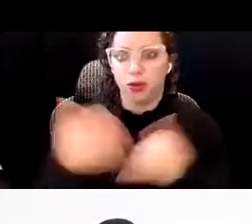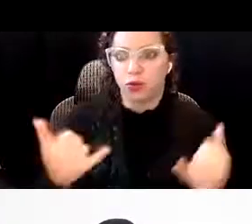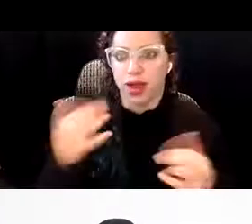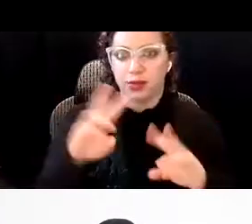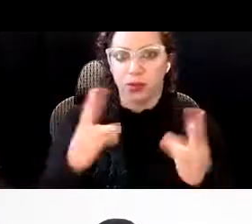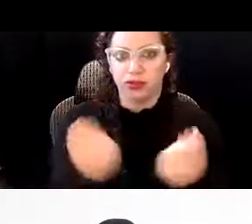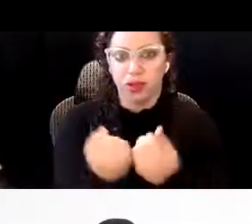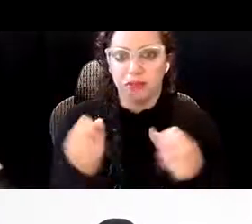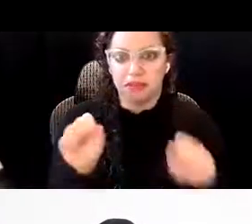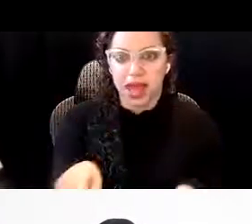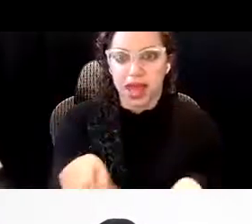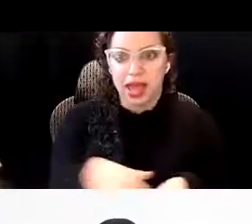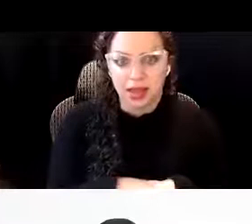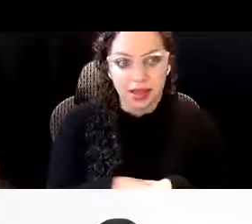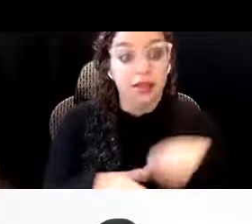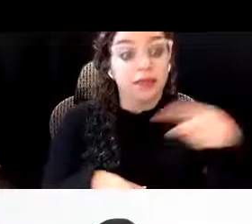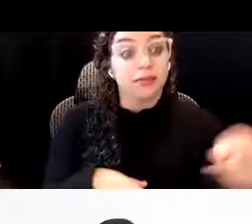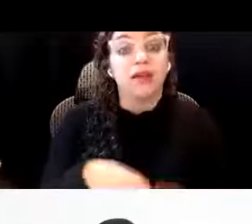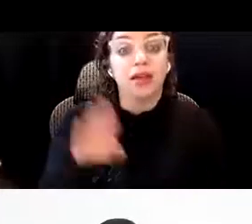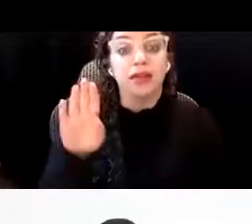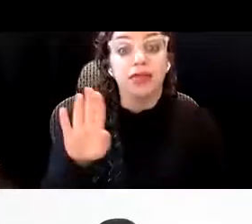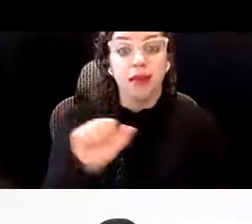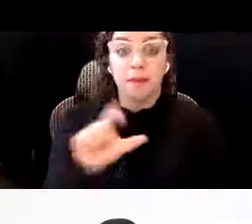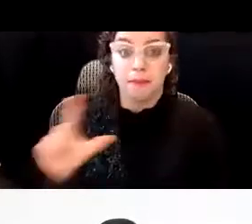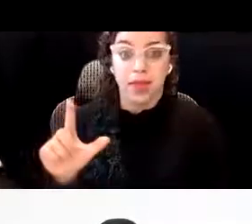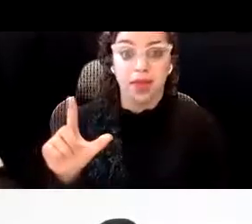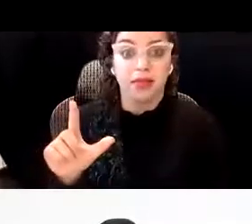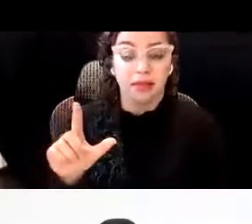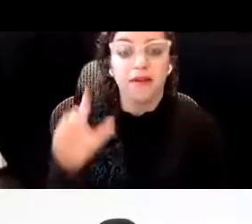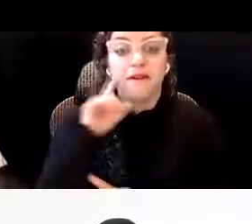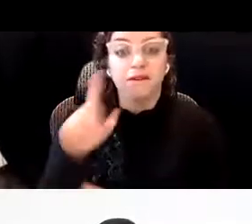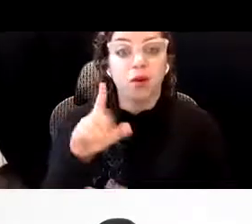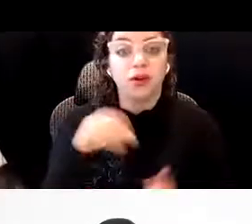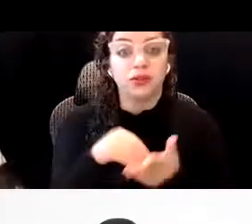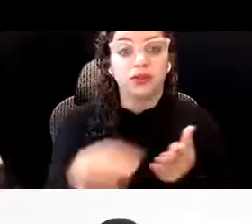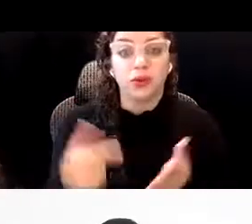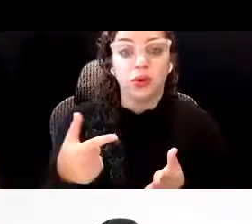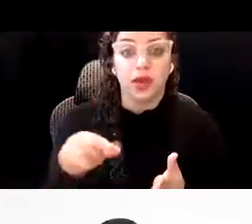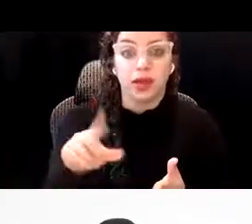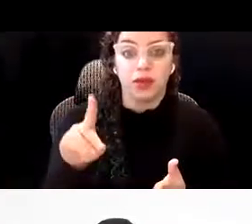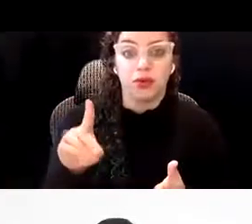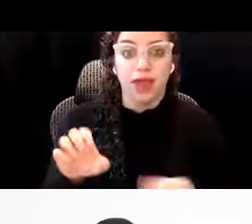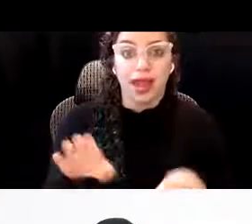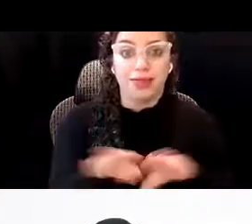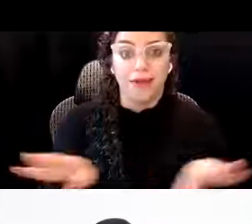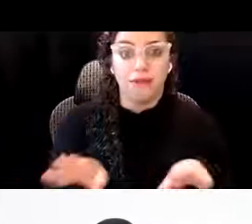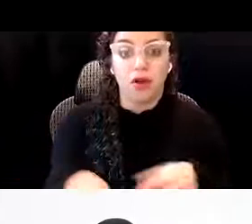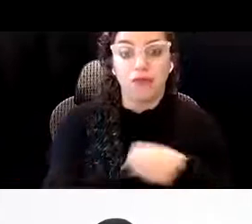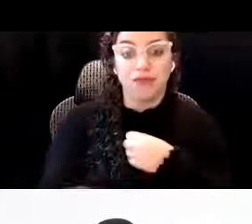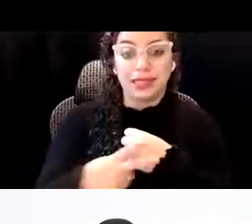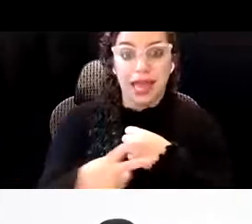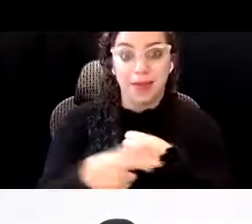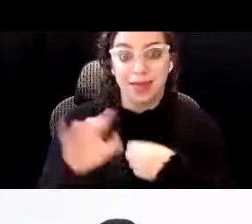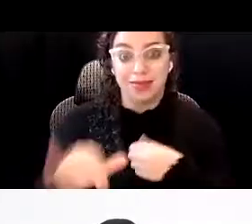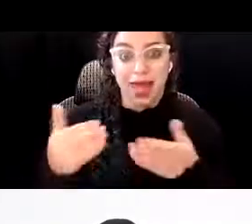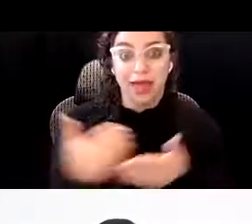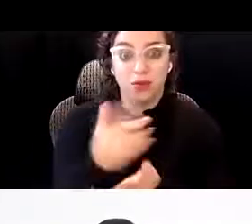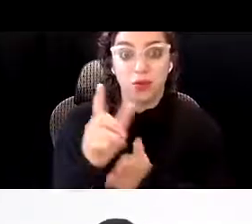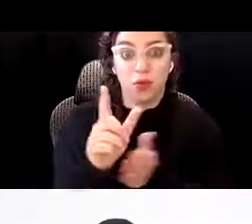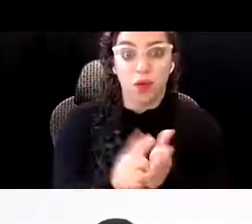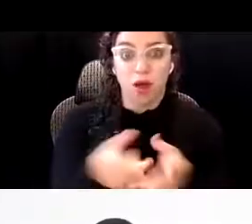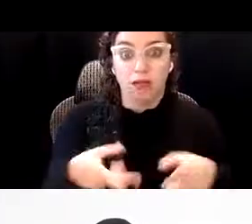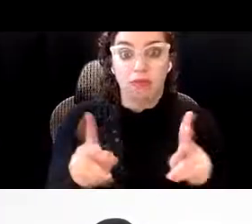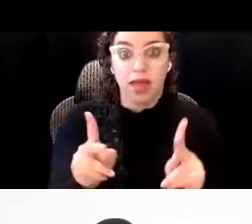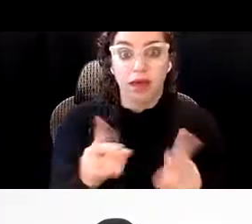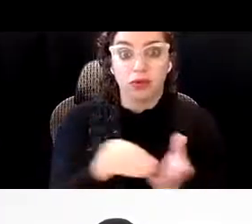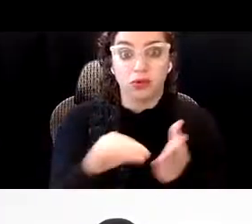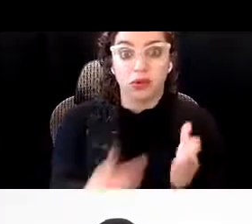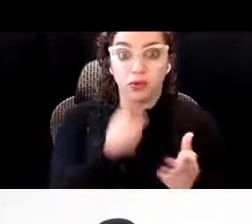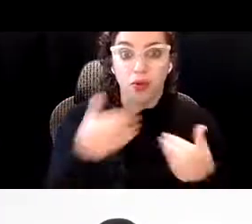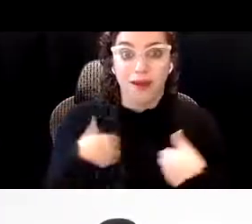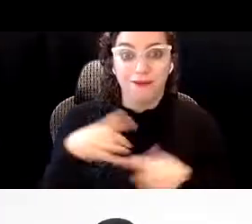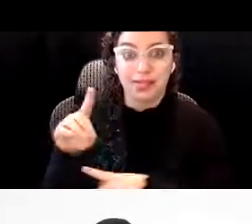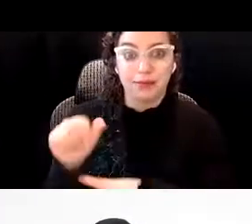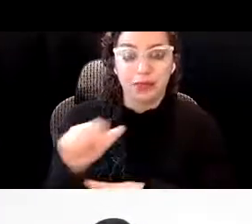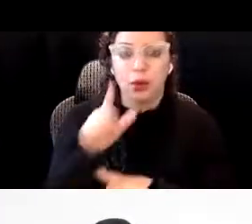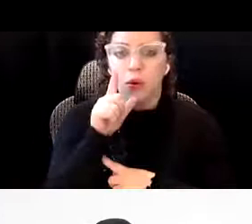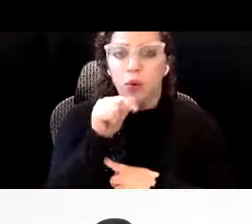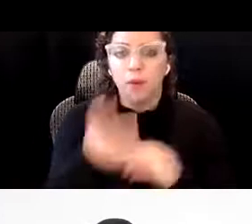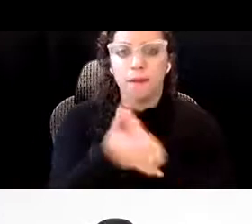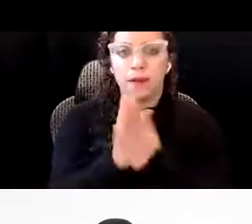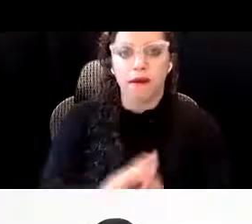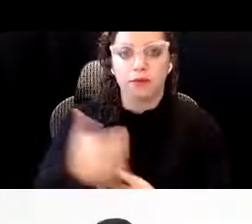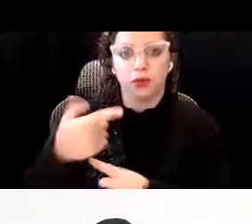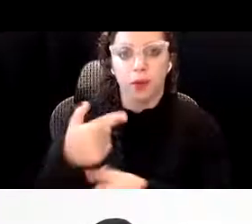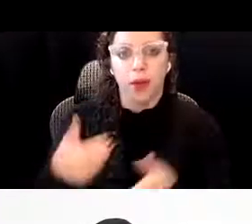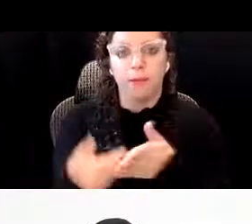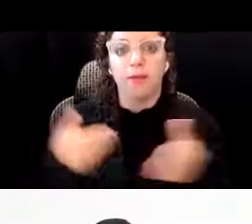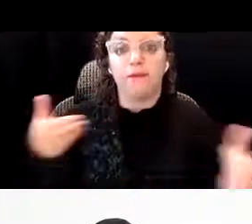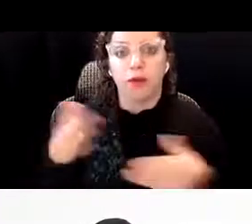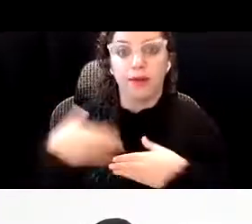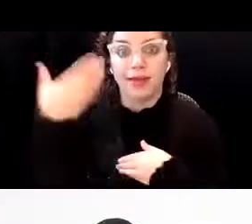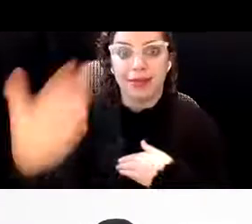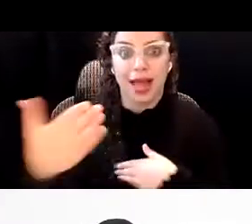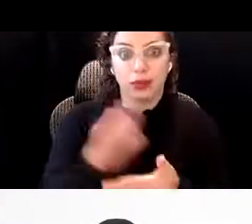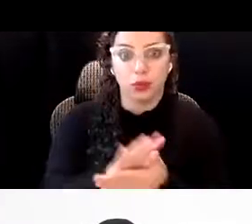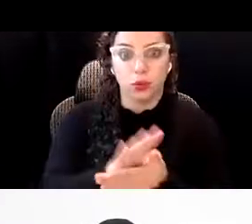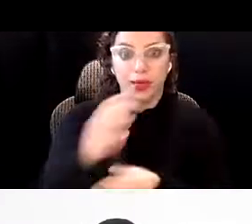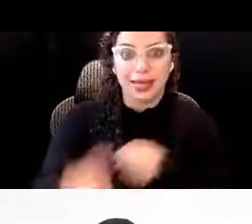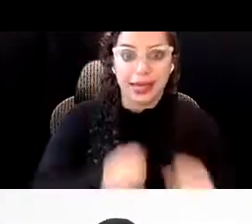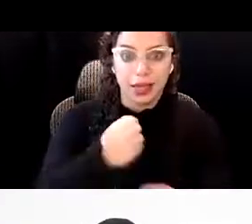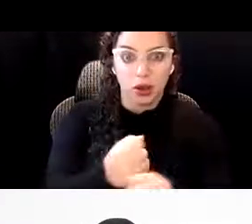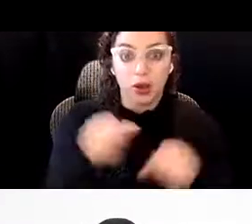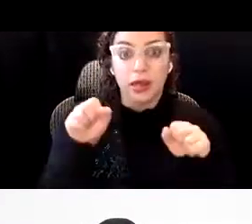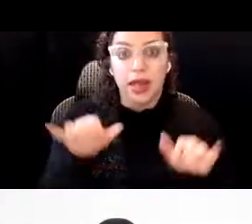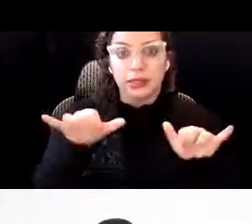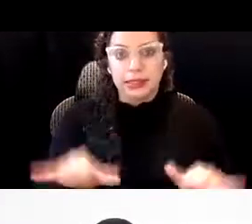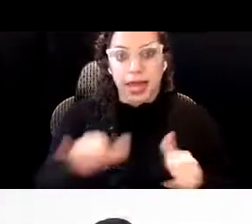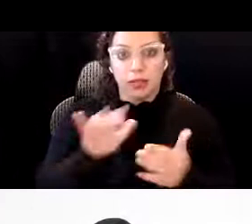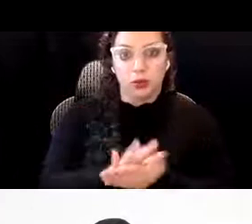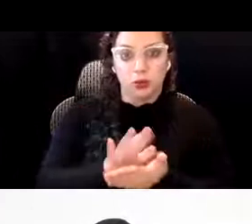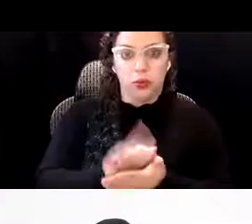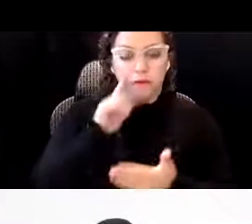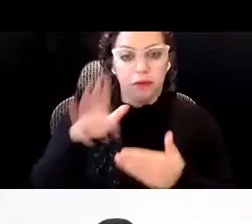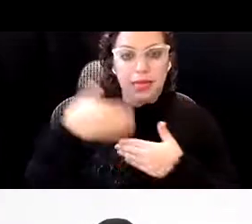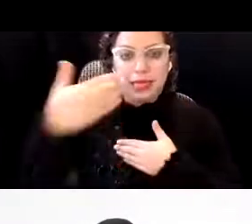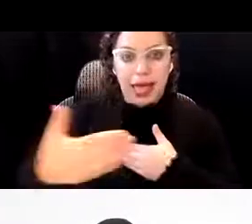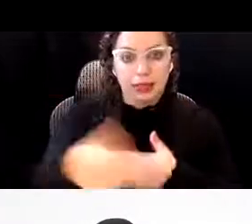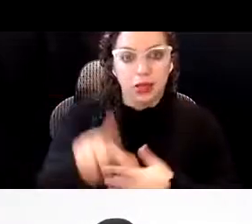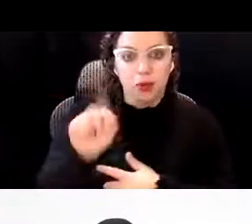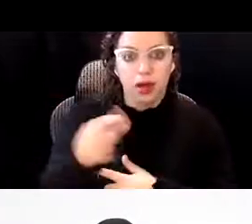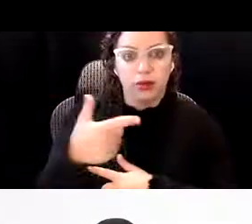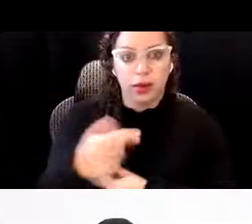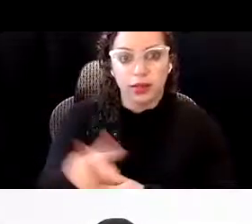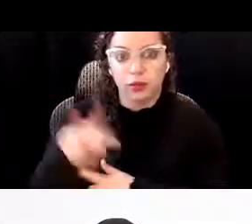Umm, so the bill is for this student grade level retainment. And it is a new law that allows umm students with disabilities who have turned 21 before the start of the next school year an option to remain in school for the upcoming 2021-2022 school year.